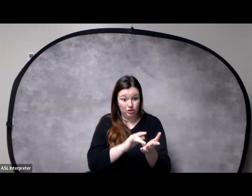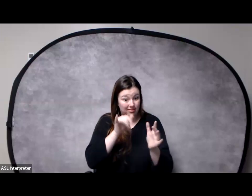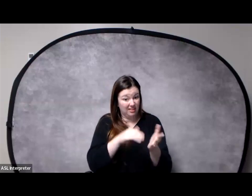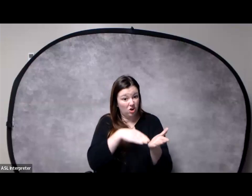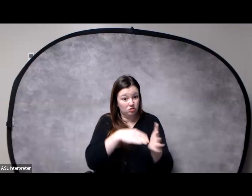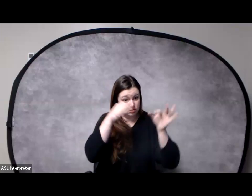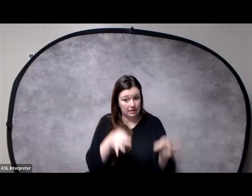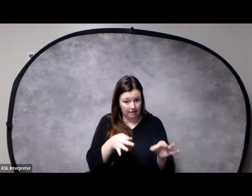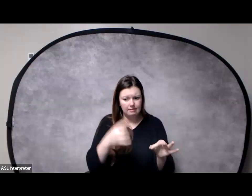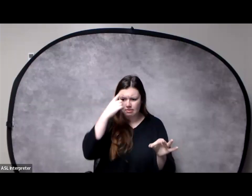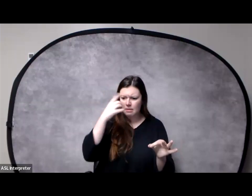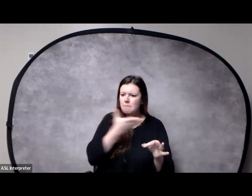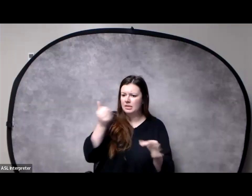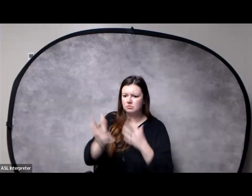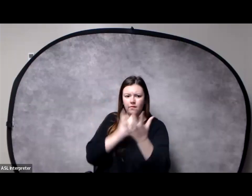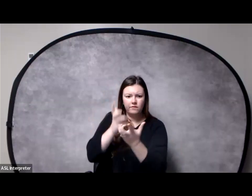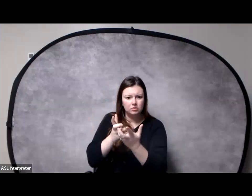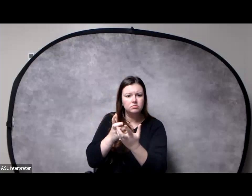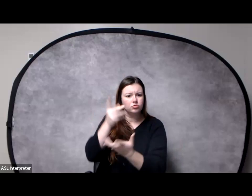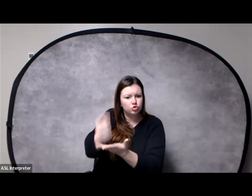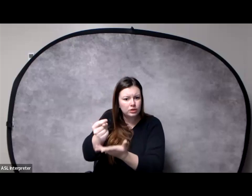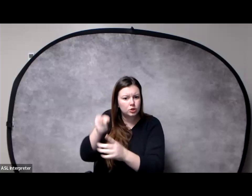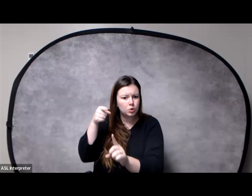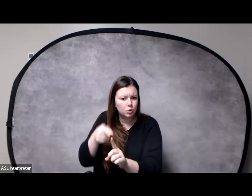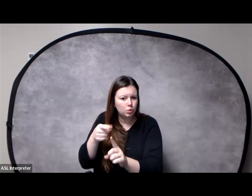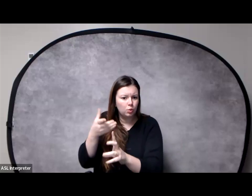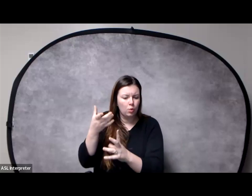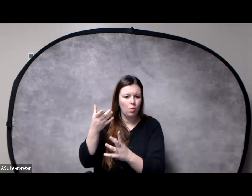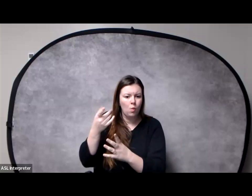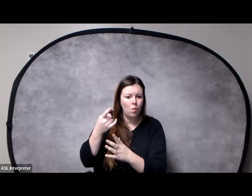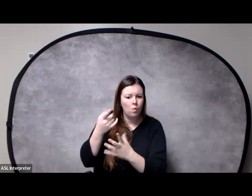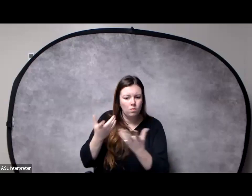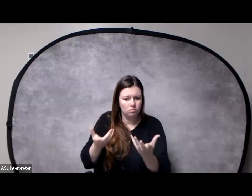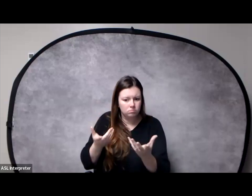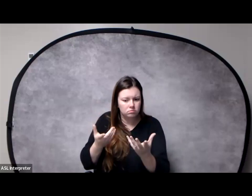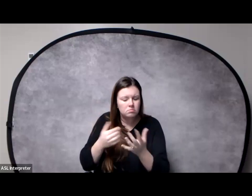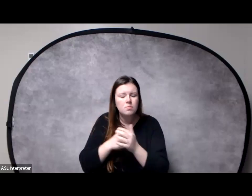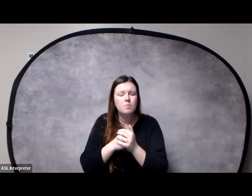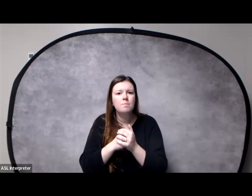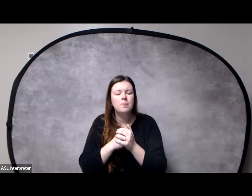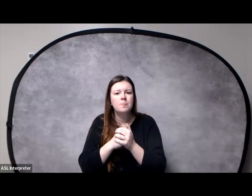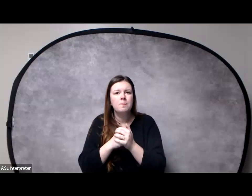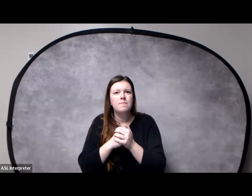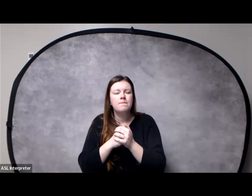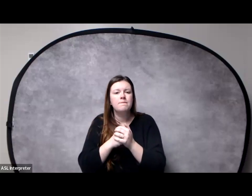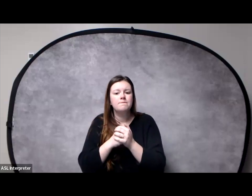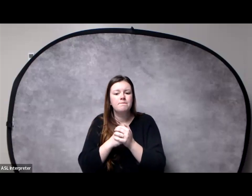think best treats whatever condition that it's prescribed for.